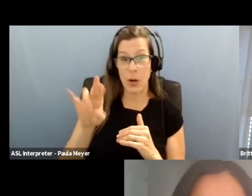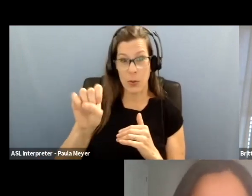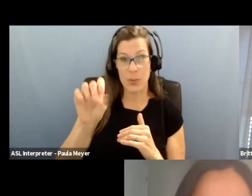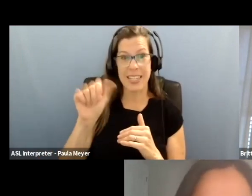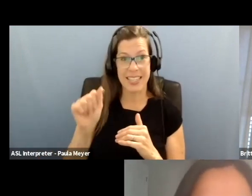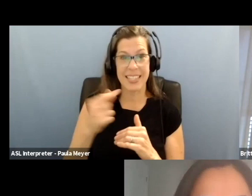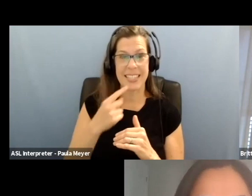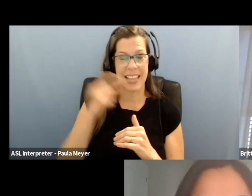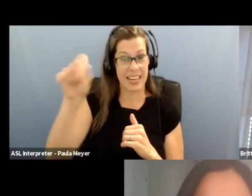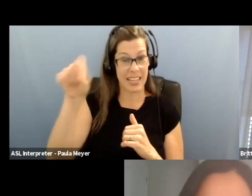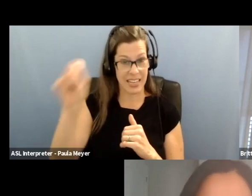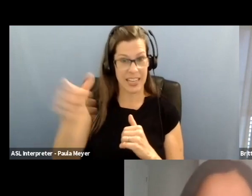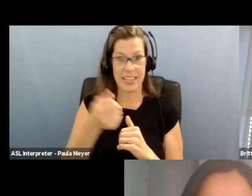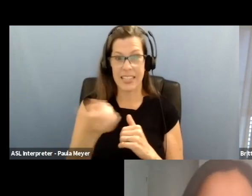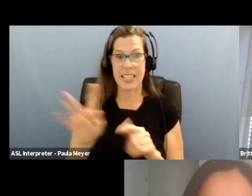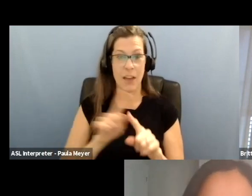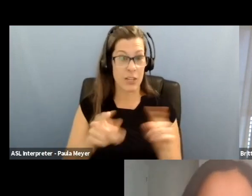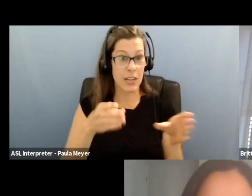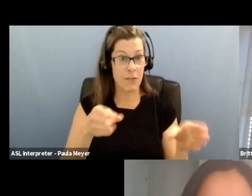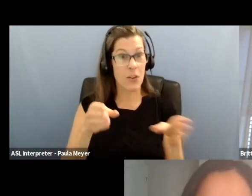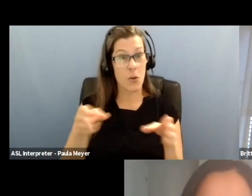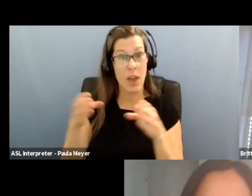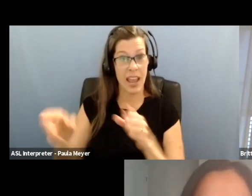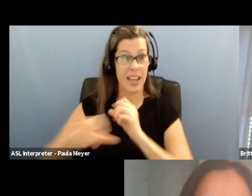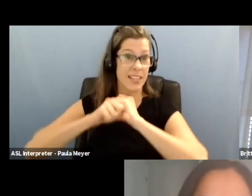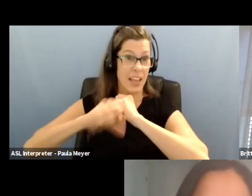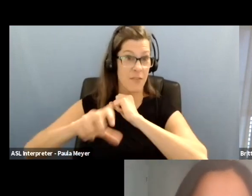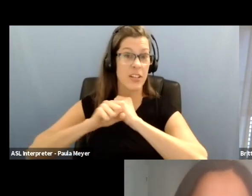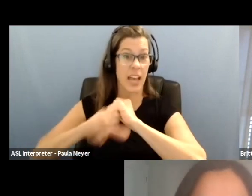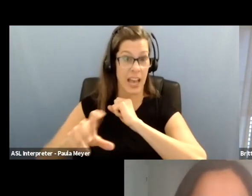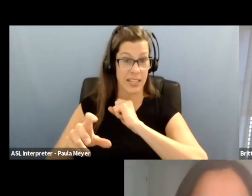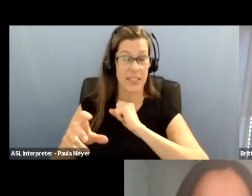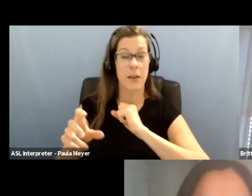I think there's a number of ways of doing this. One, from when we create language